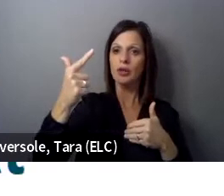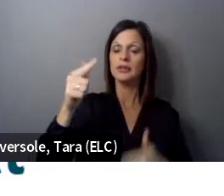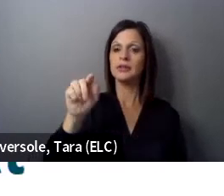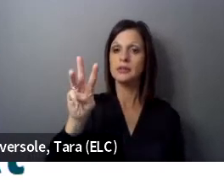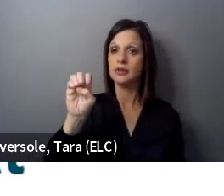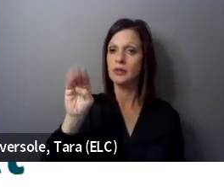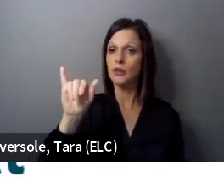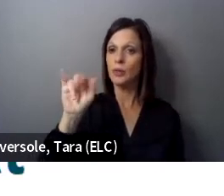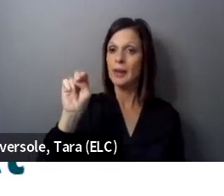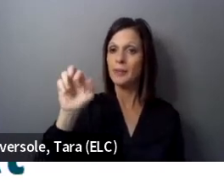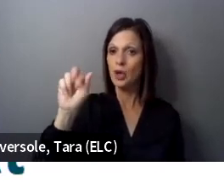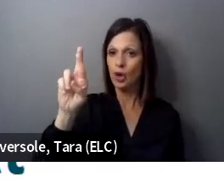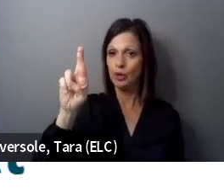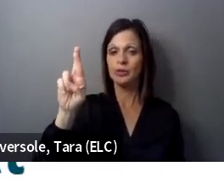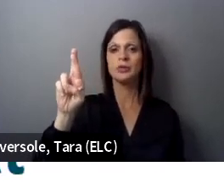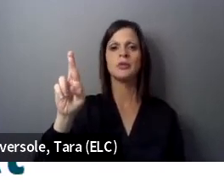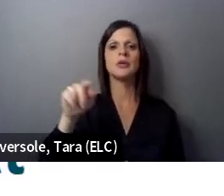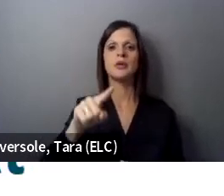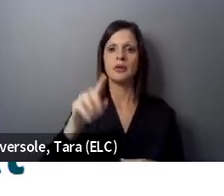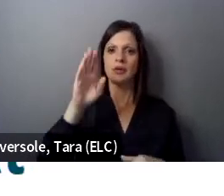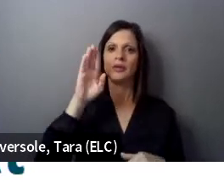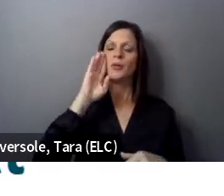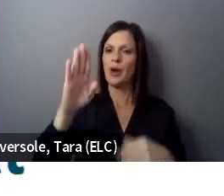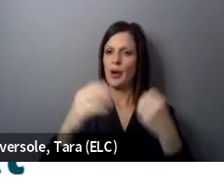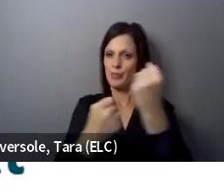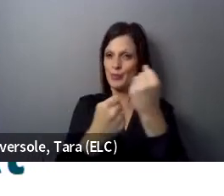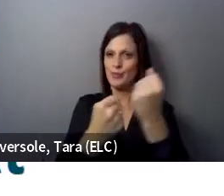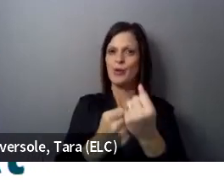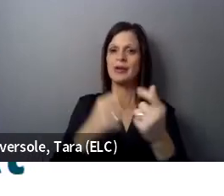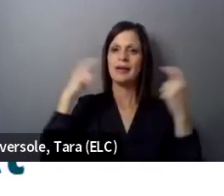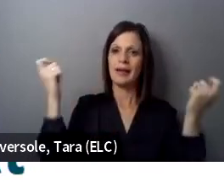We are promoting a rally around recovery month activity.